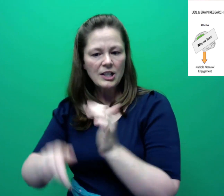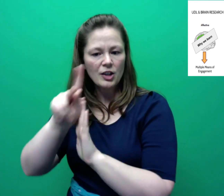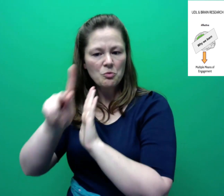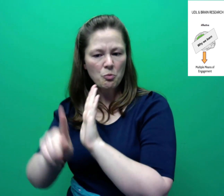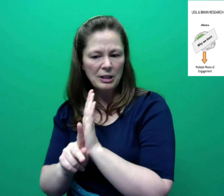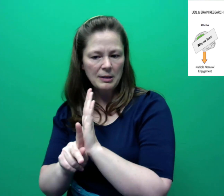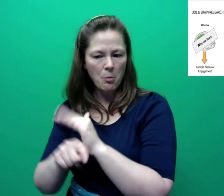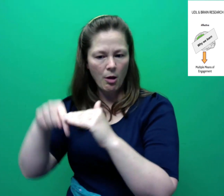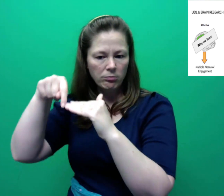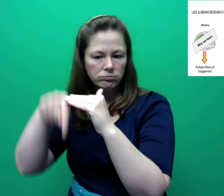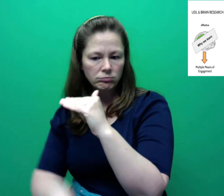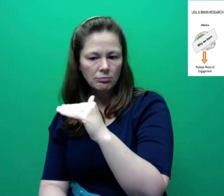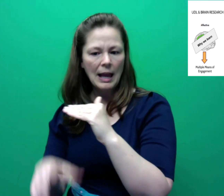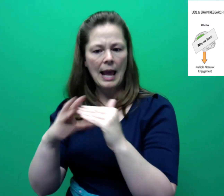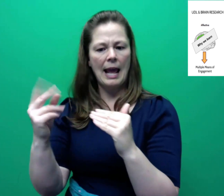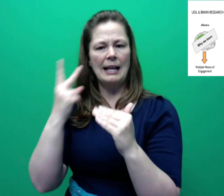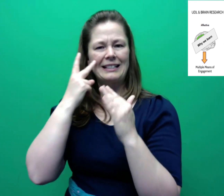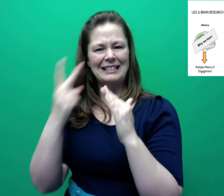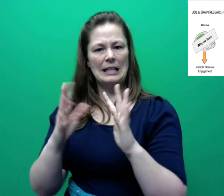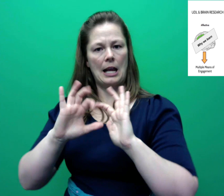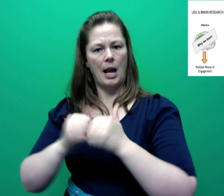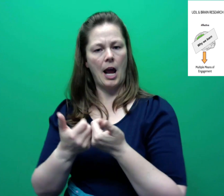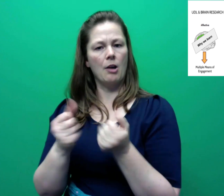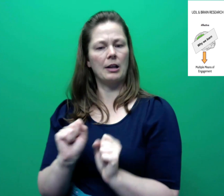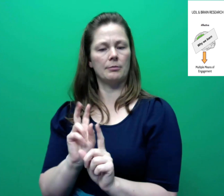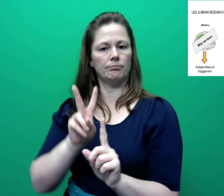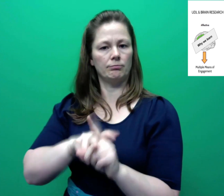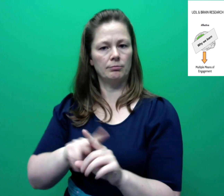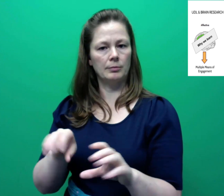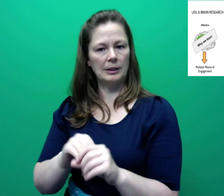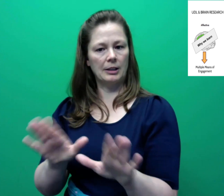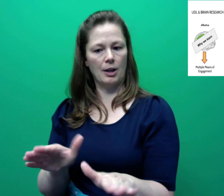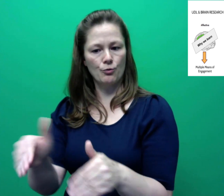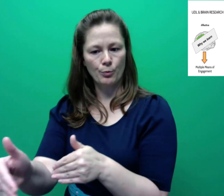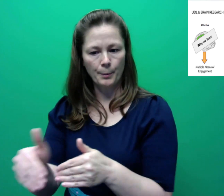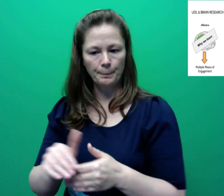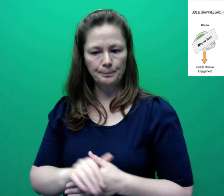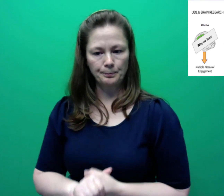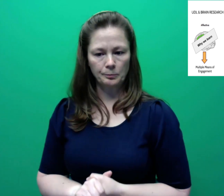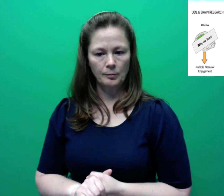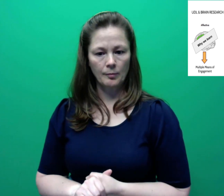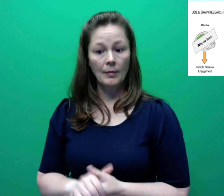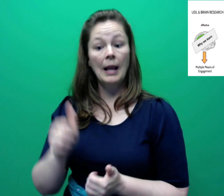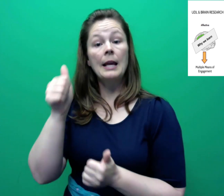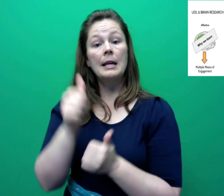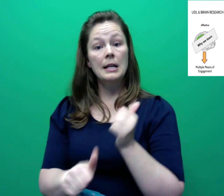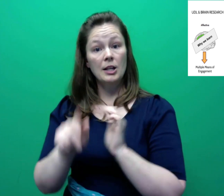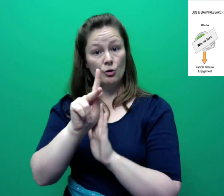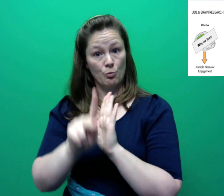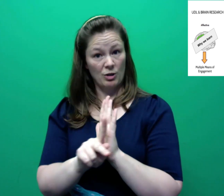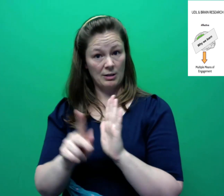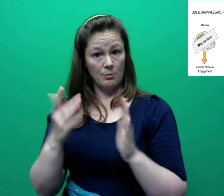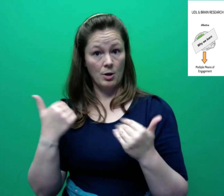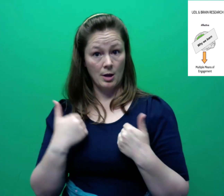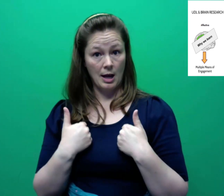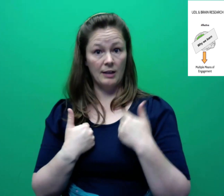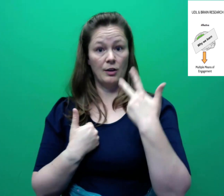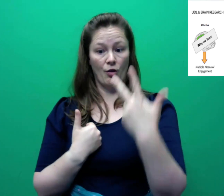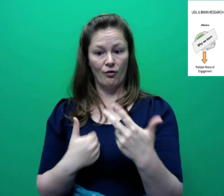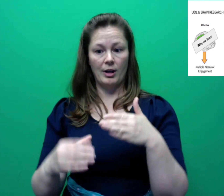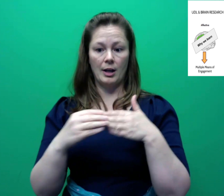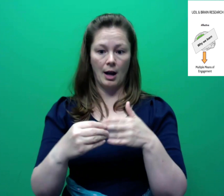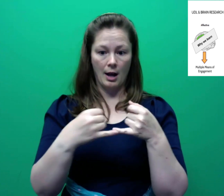these three principles and how they can be applied in a classroom. Each principle